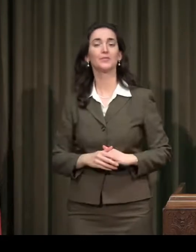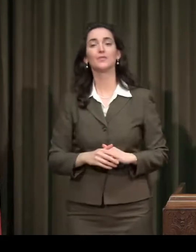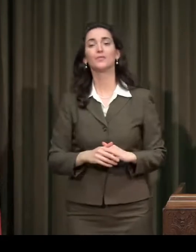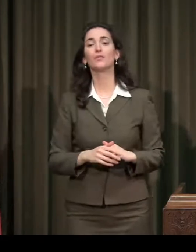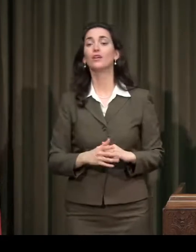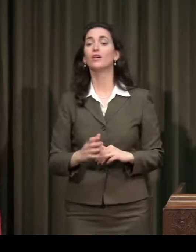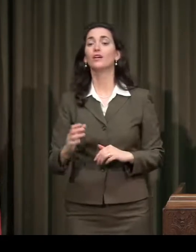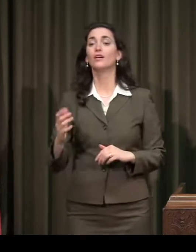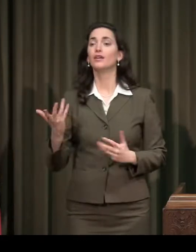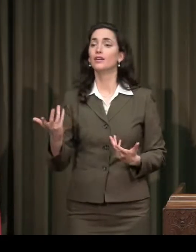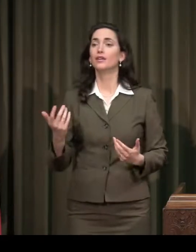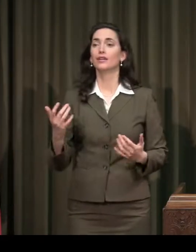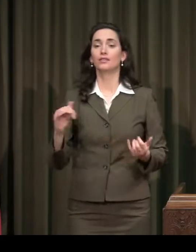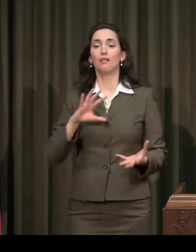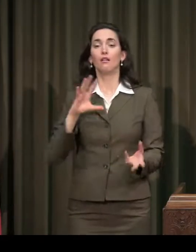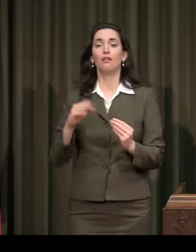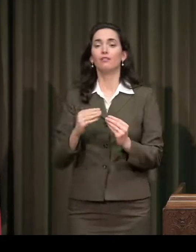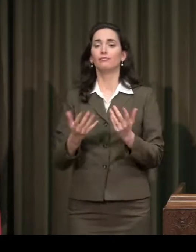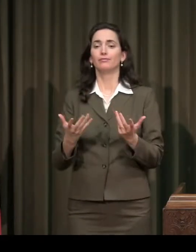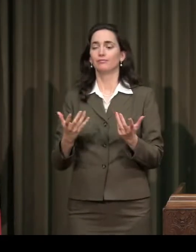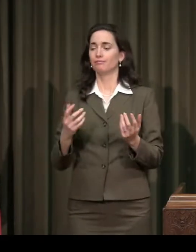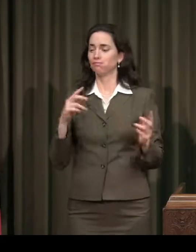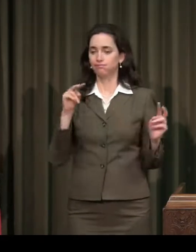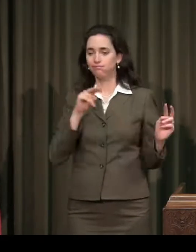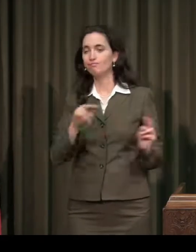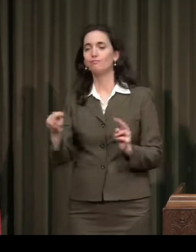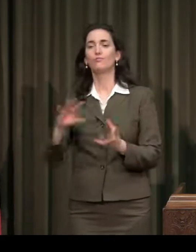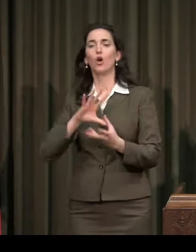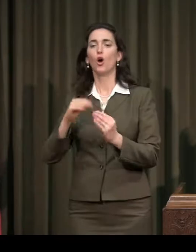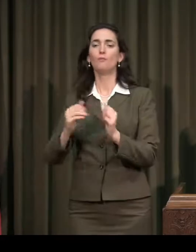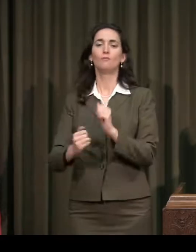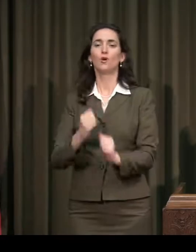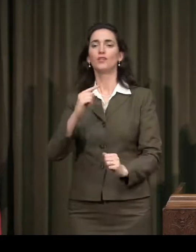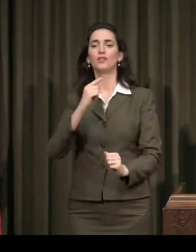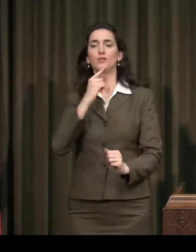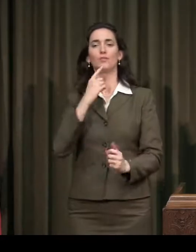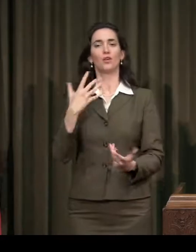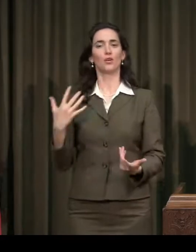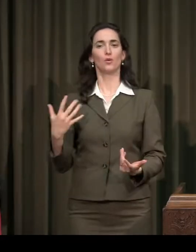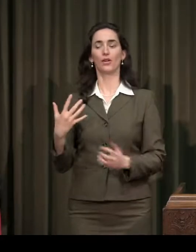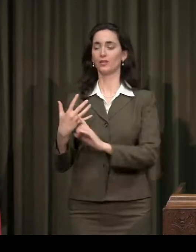this is that a majority of the house decided to use attrition savings that do